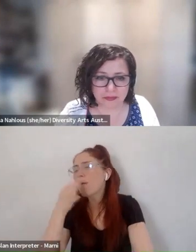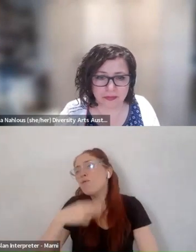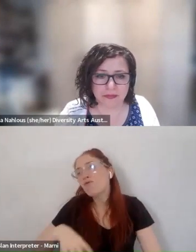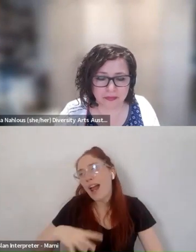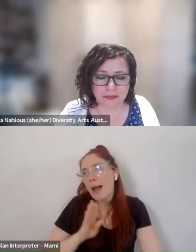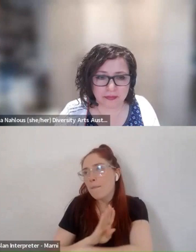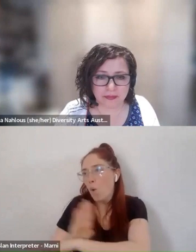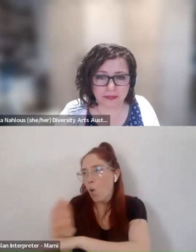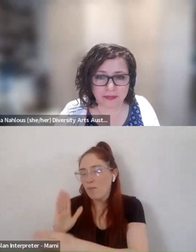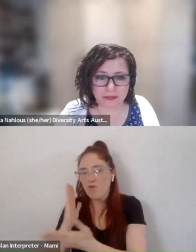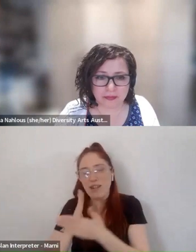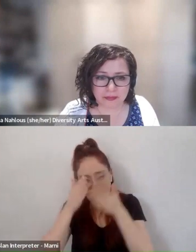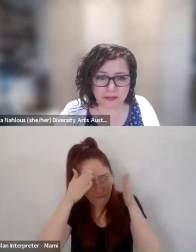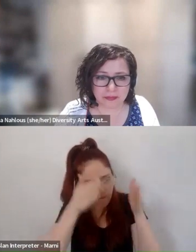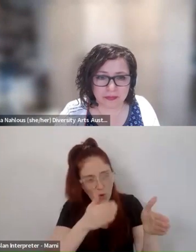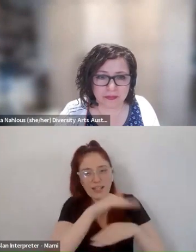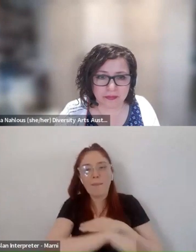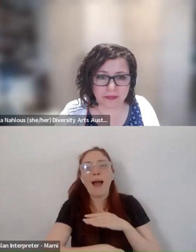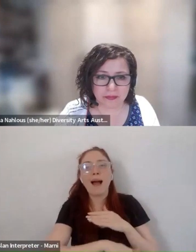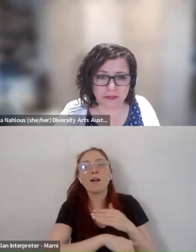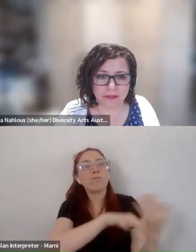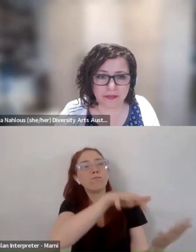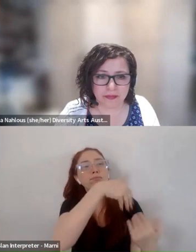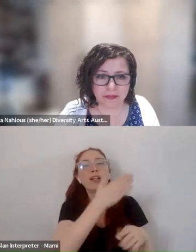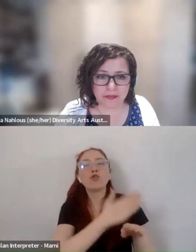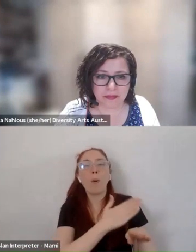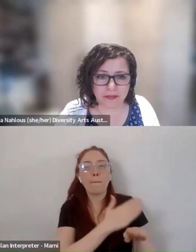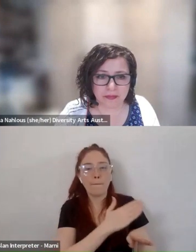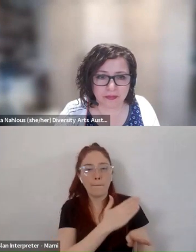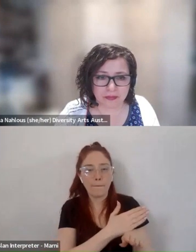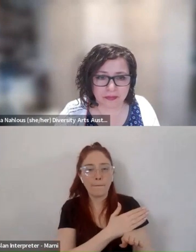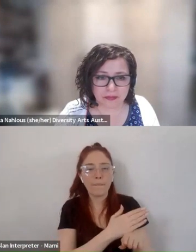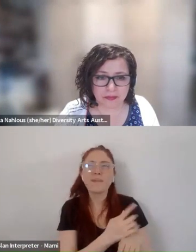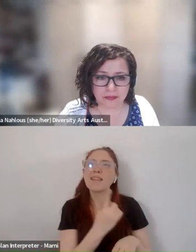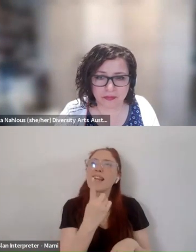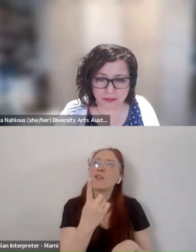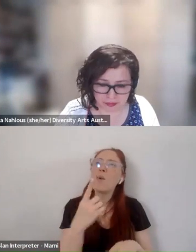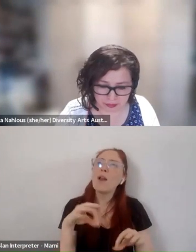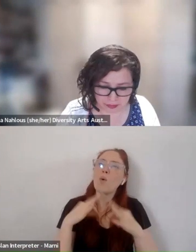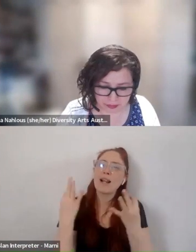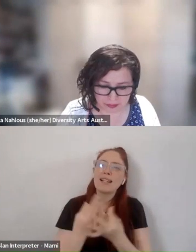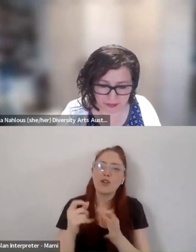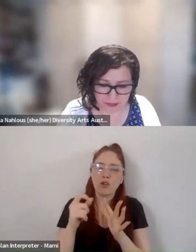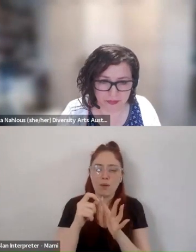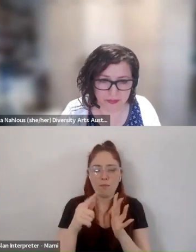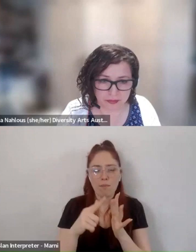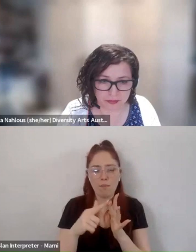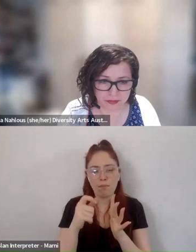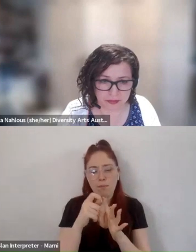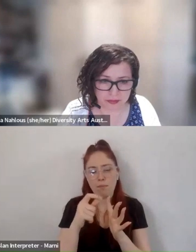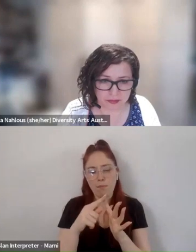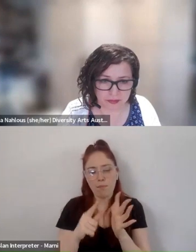employment. There's one called pipeline talent who I've worked with, I'm not privileging pipeline over anyone else.